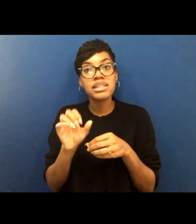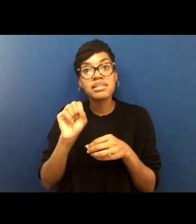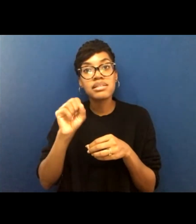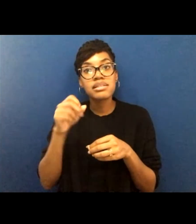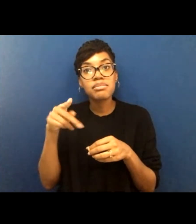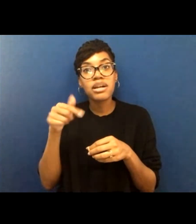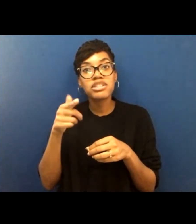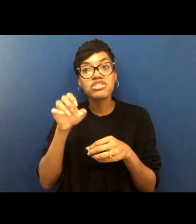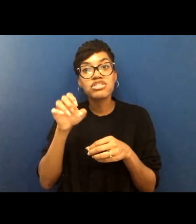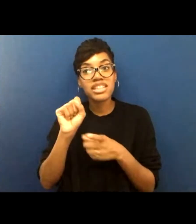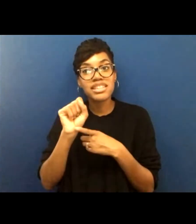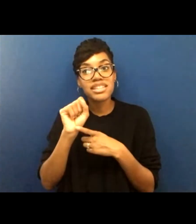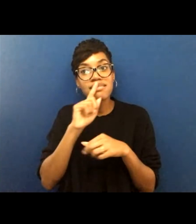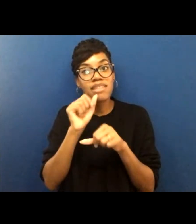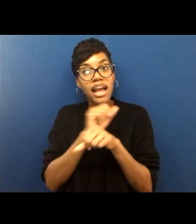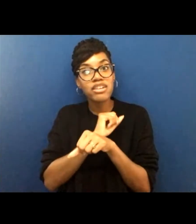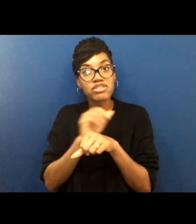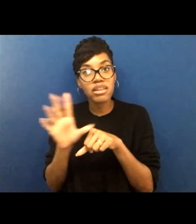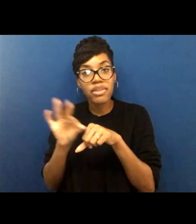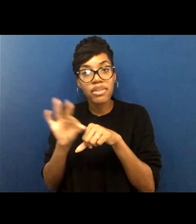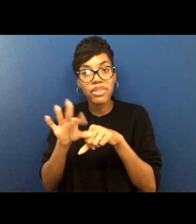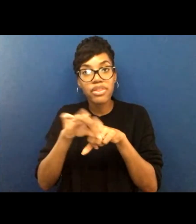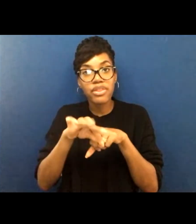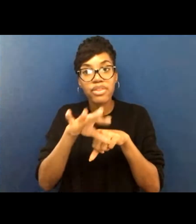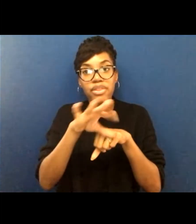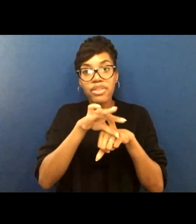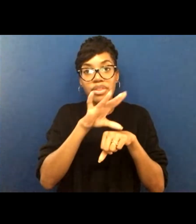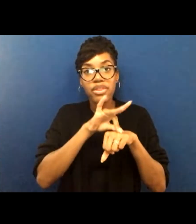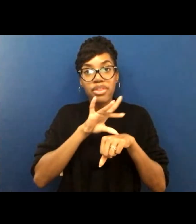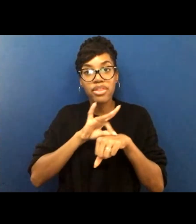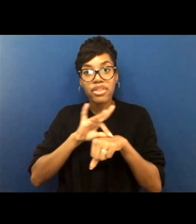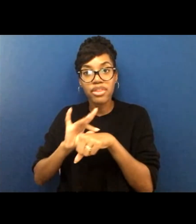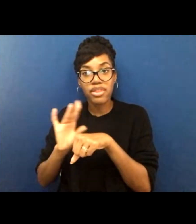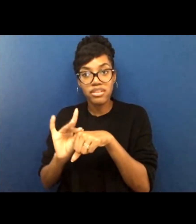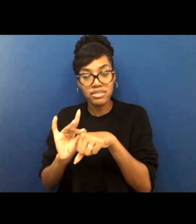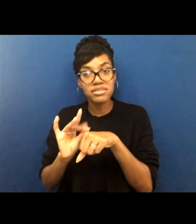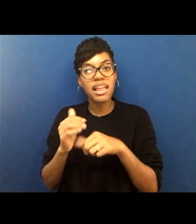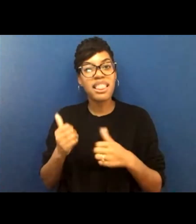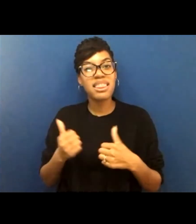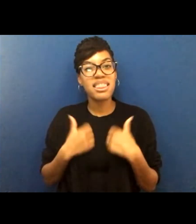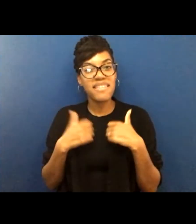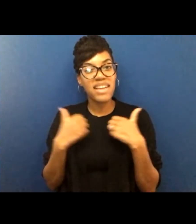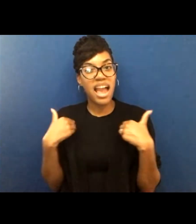They're a living animal that's on top of the decorator crab. And they can put all sorts of different things.